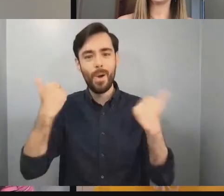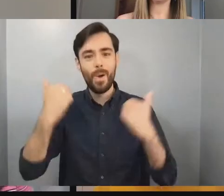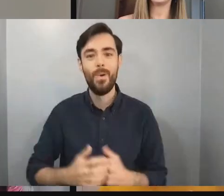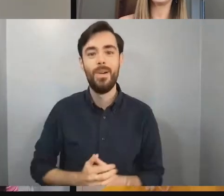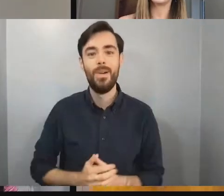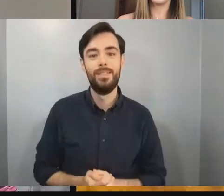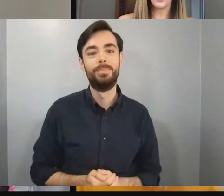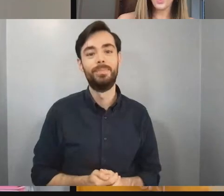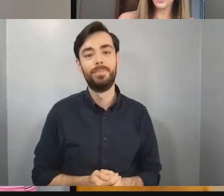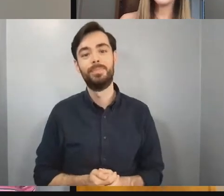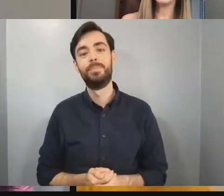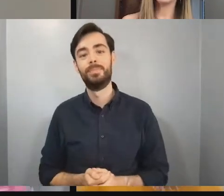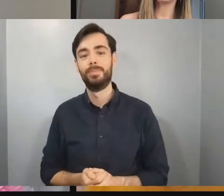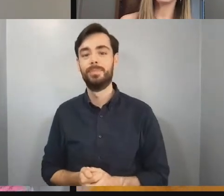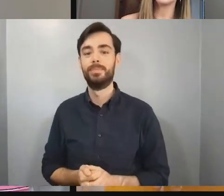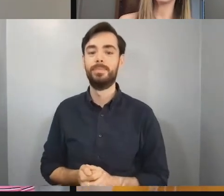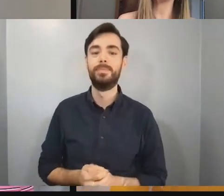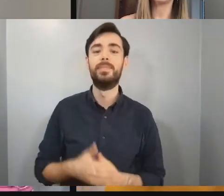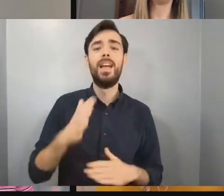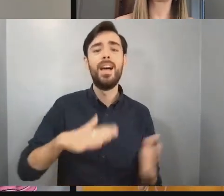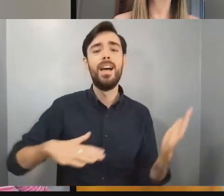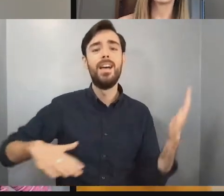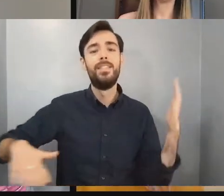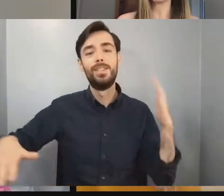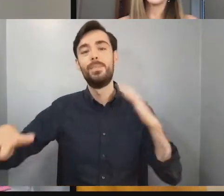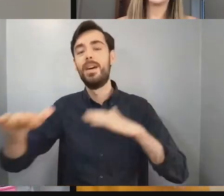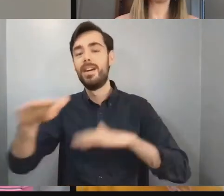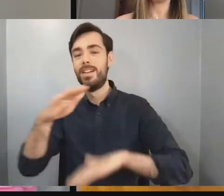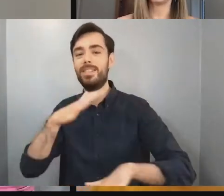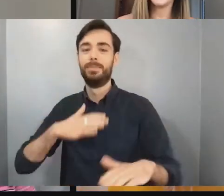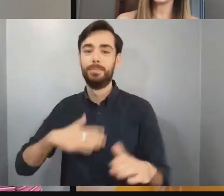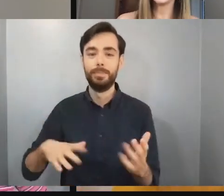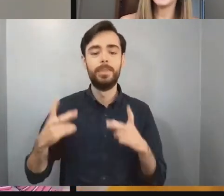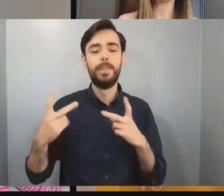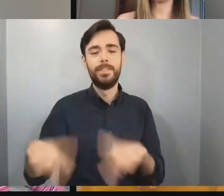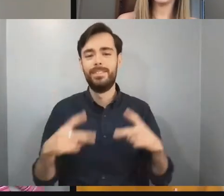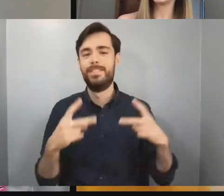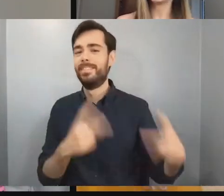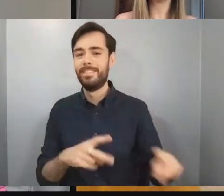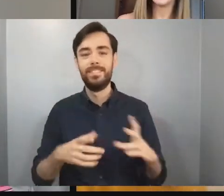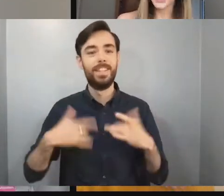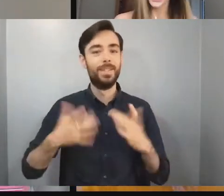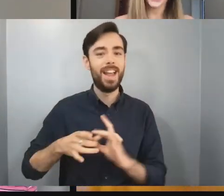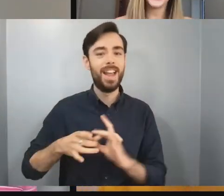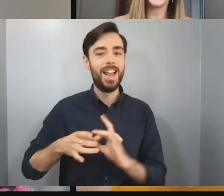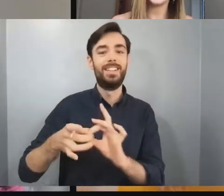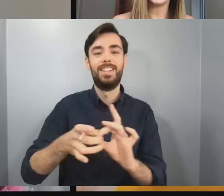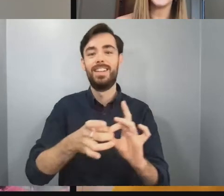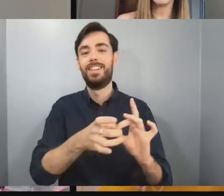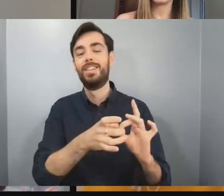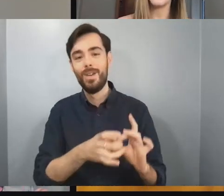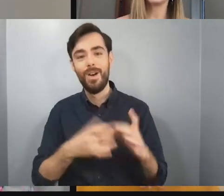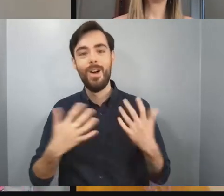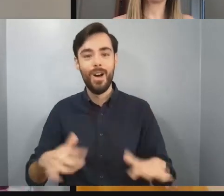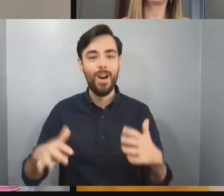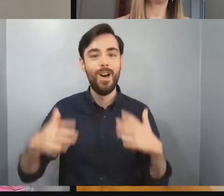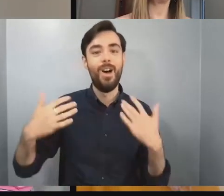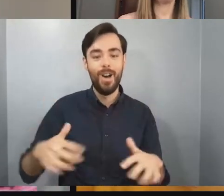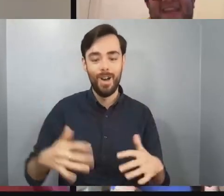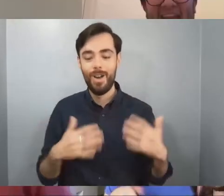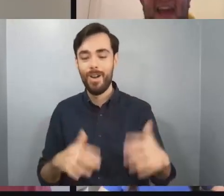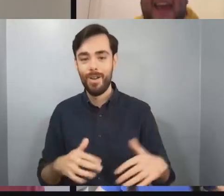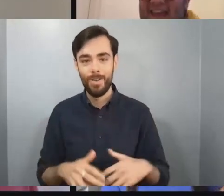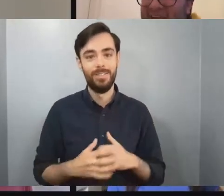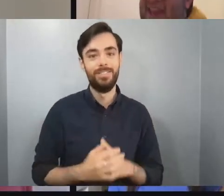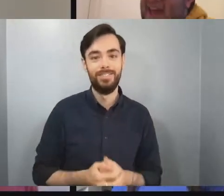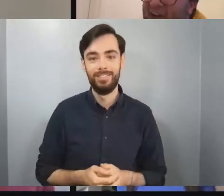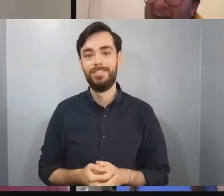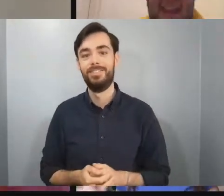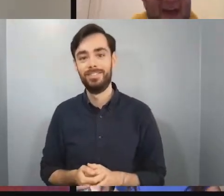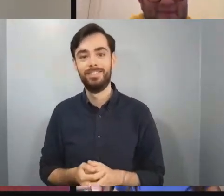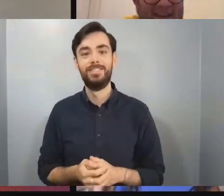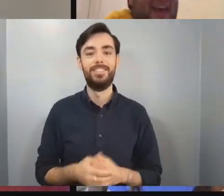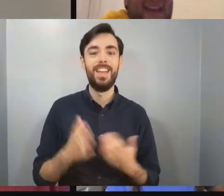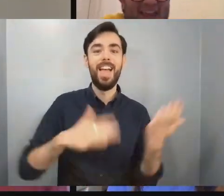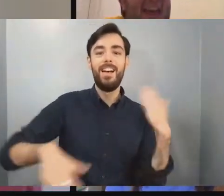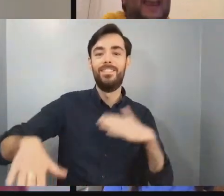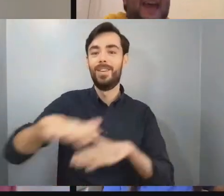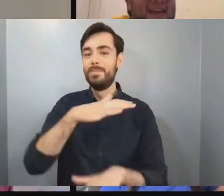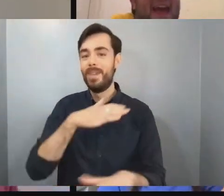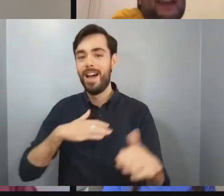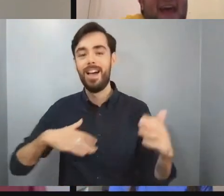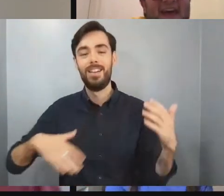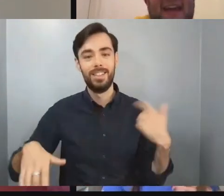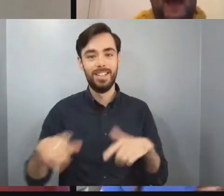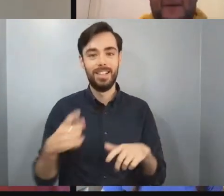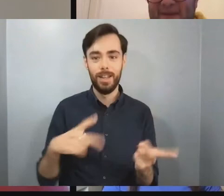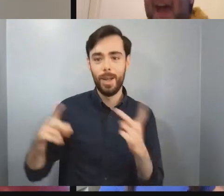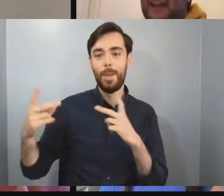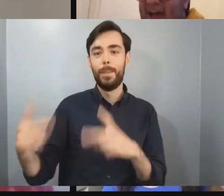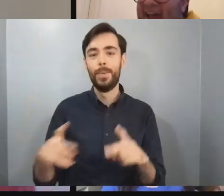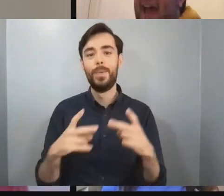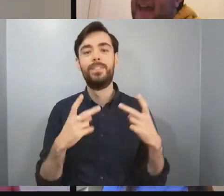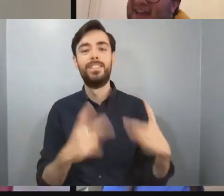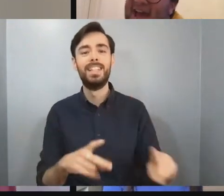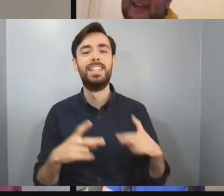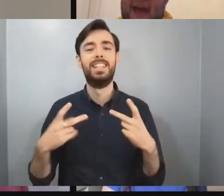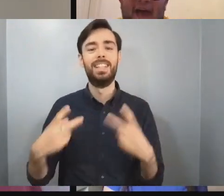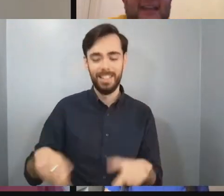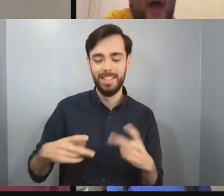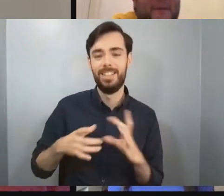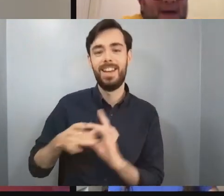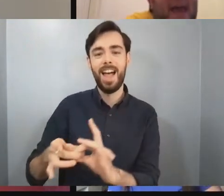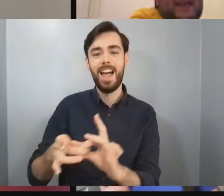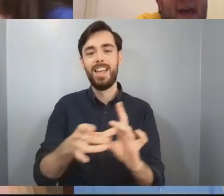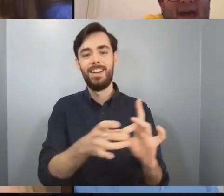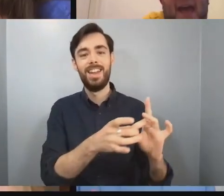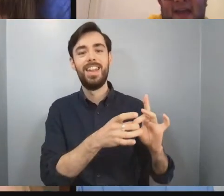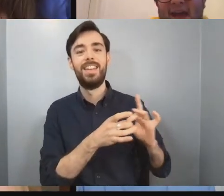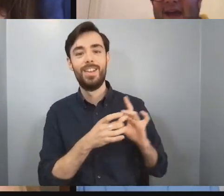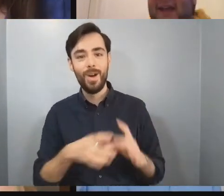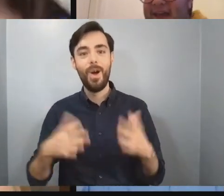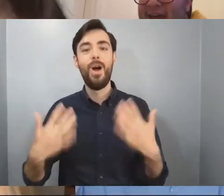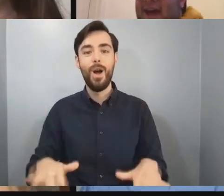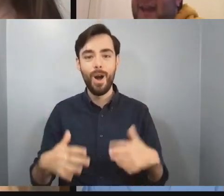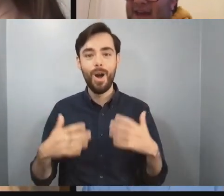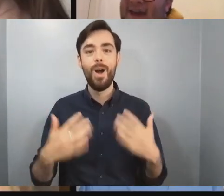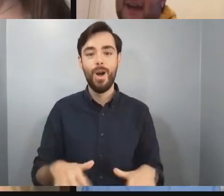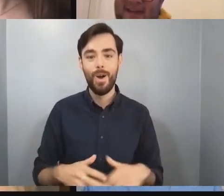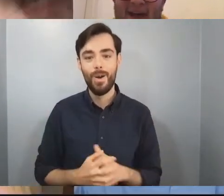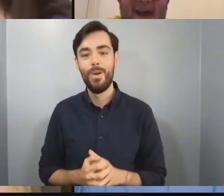Everybody, move your feet and feel united